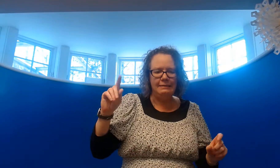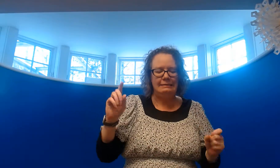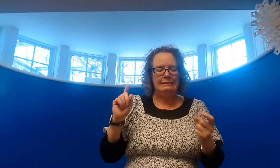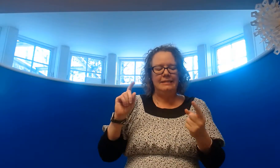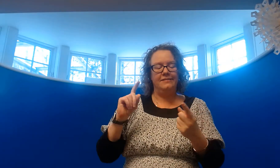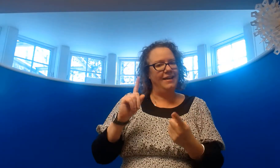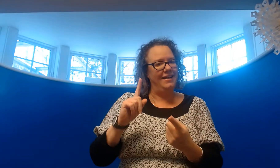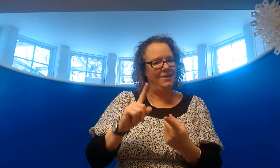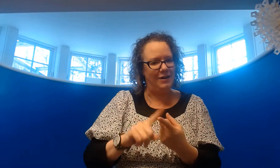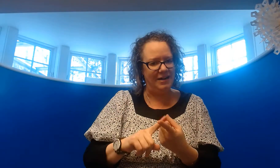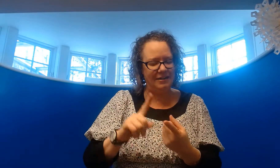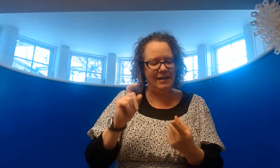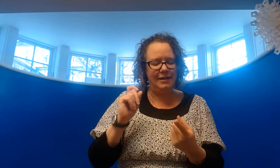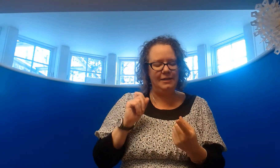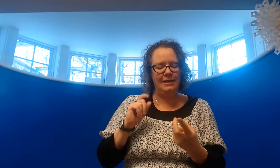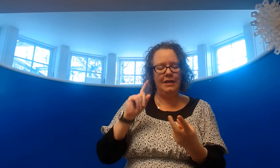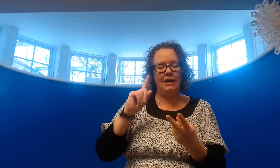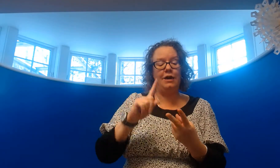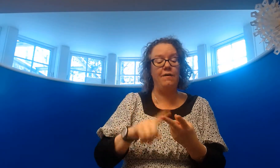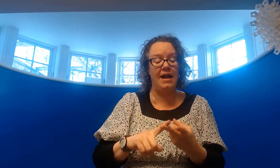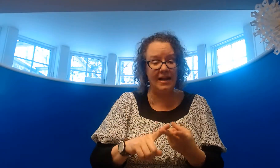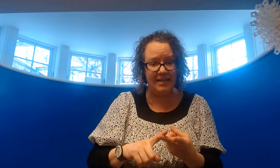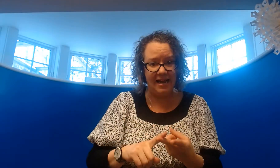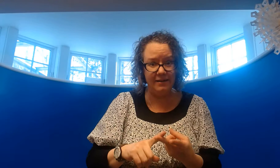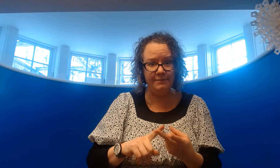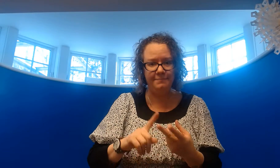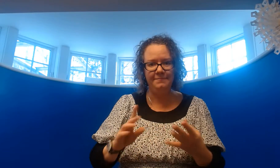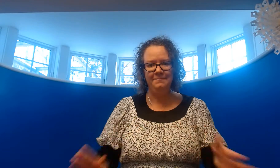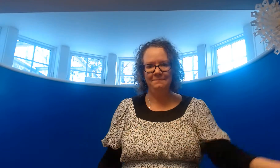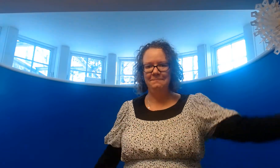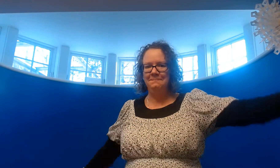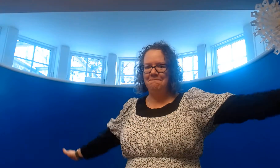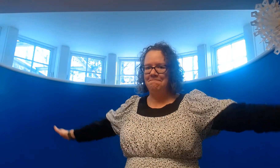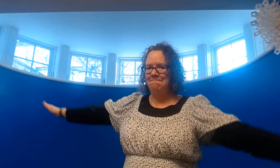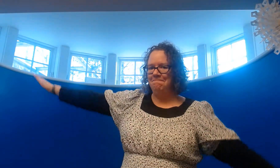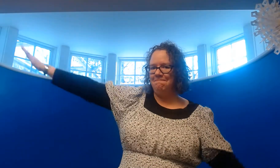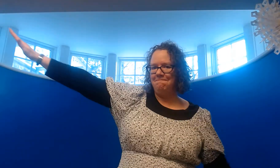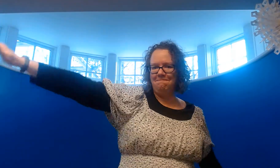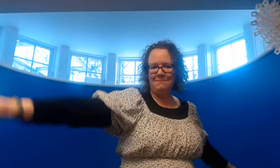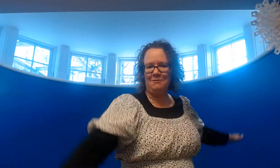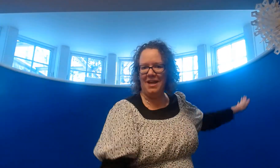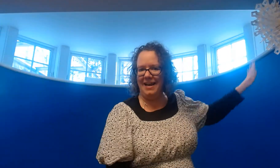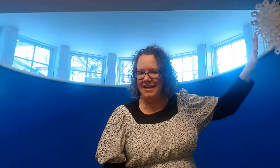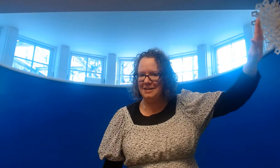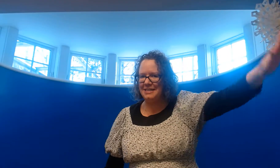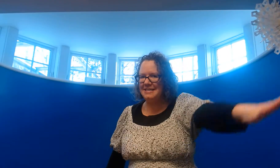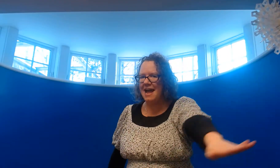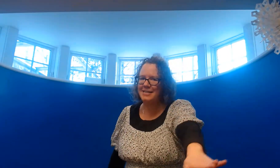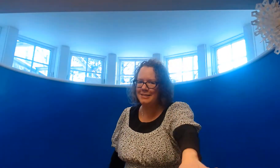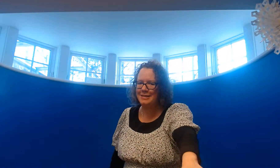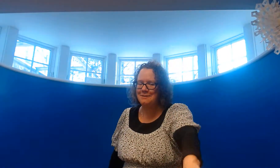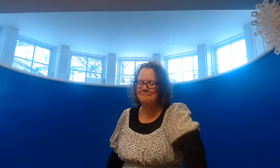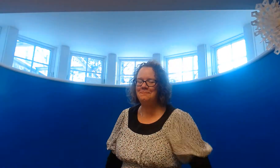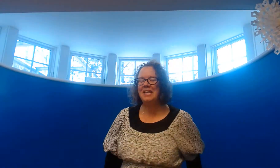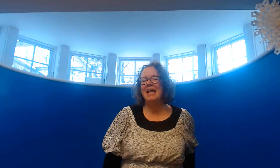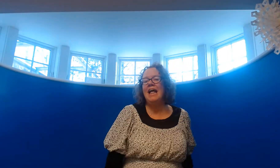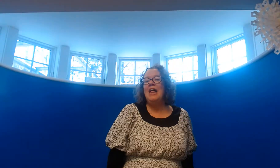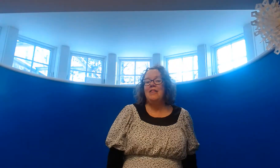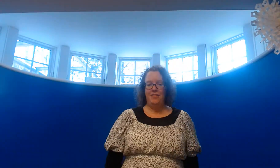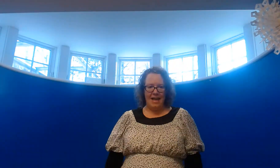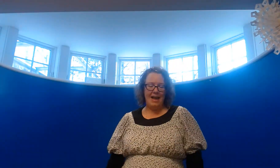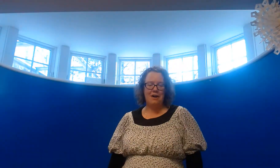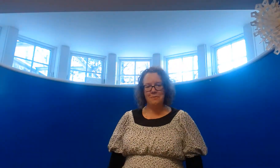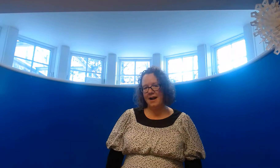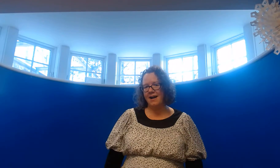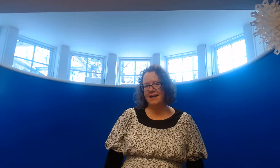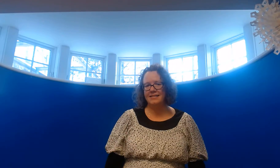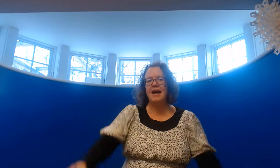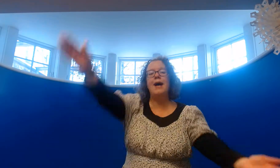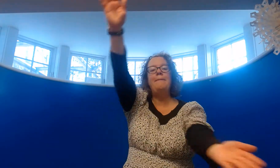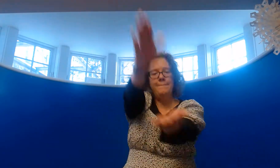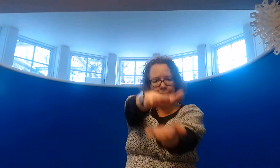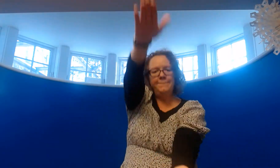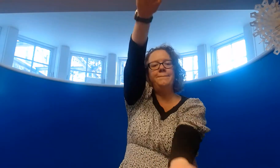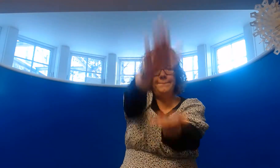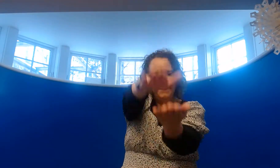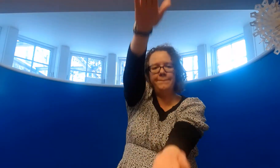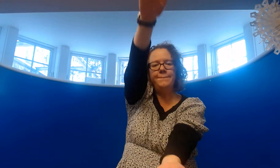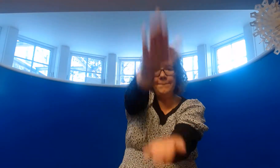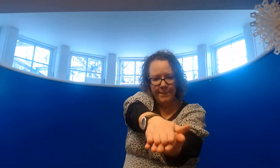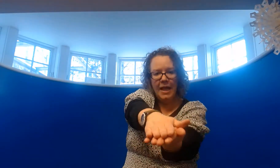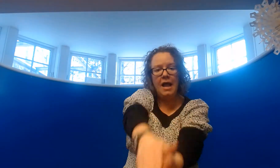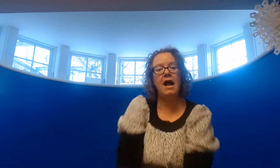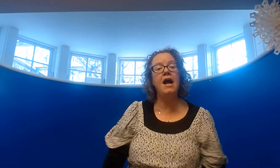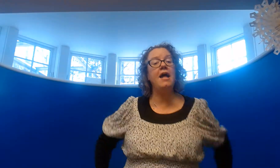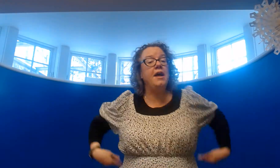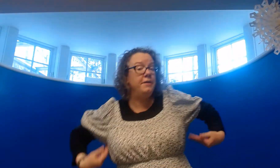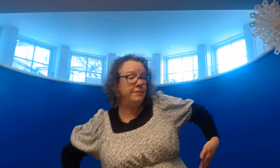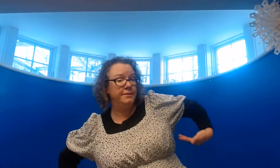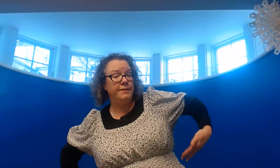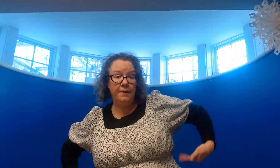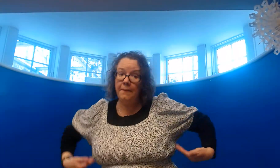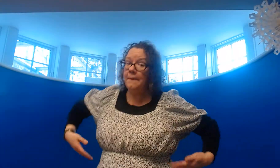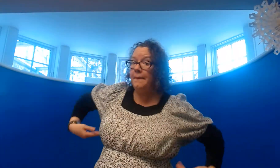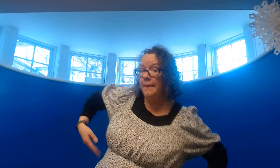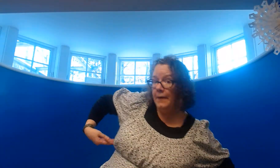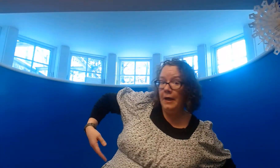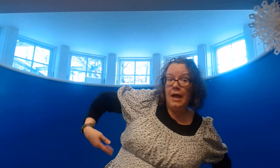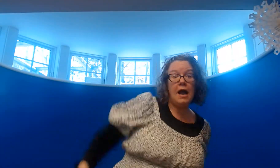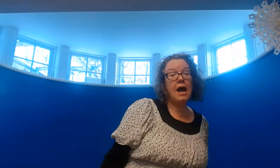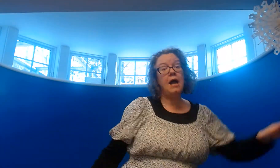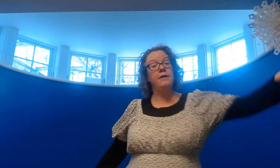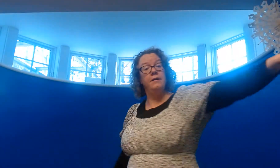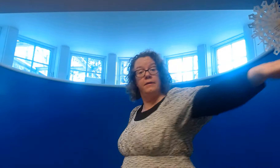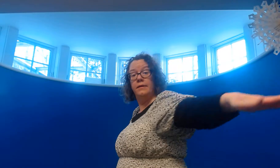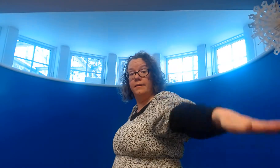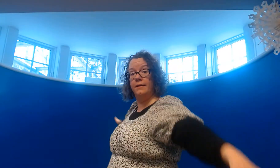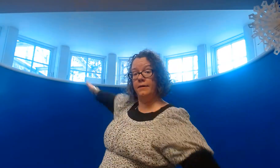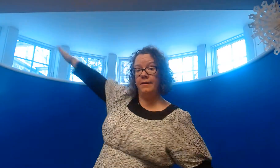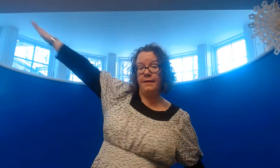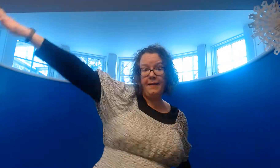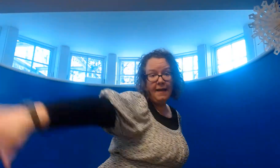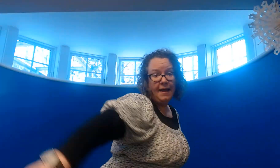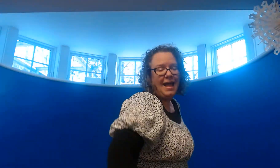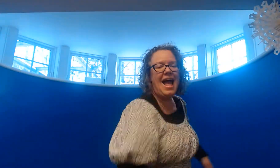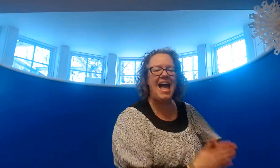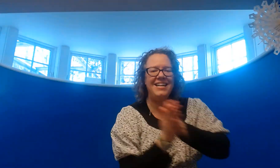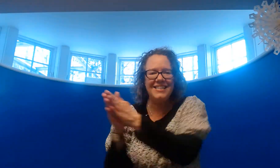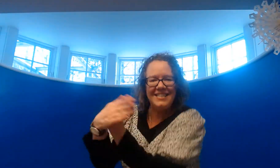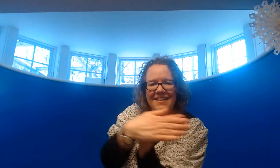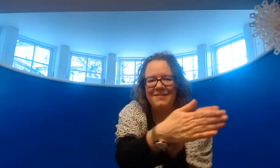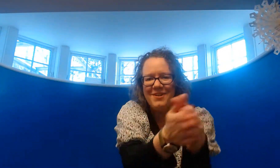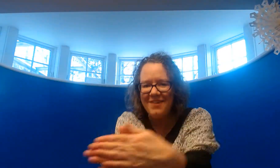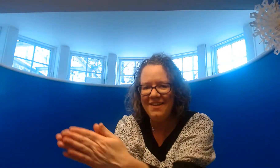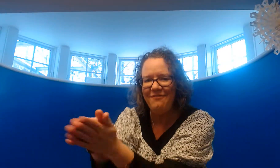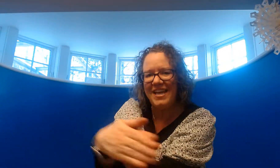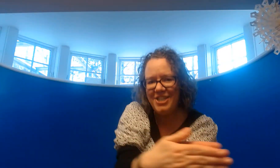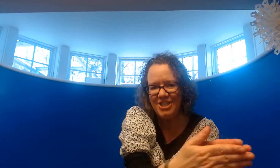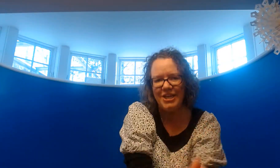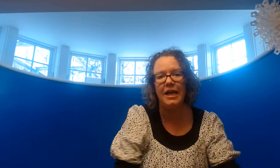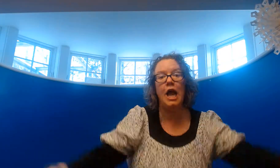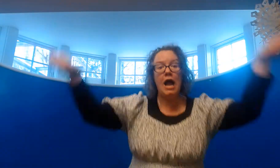Okay crocodile orangutan flying eagle is next! There was a, an a, a, and a silvery fish,